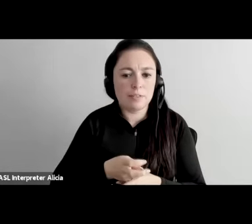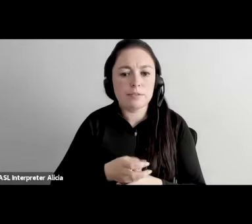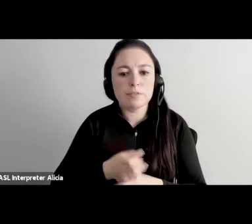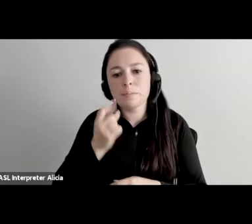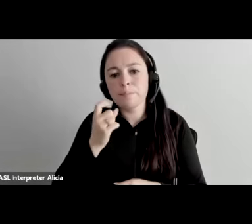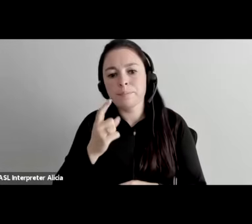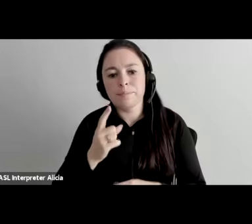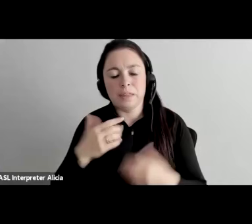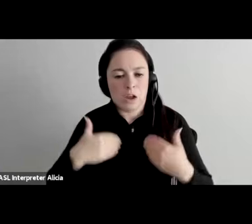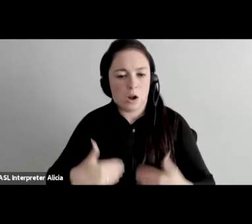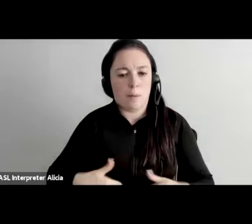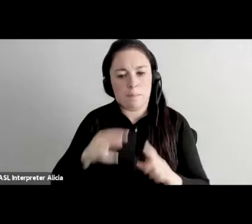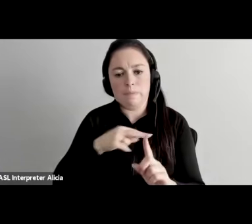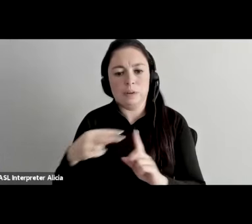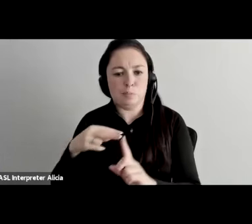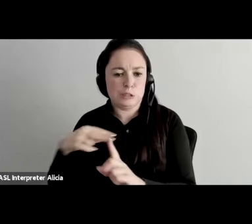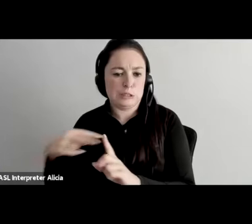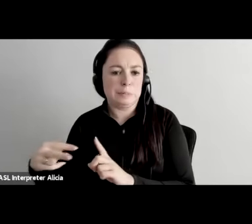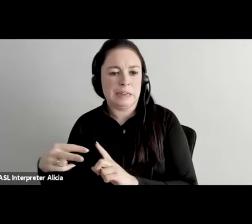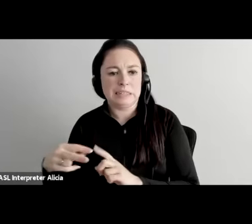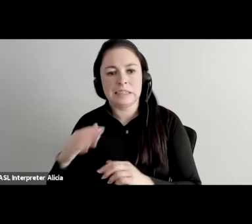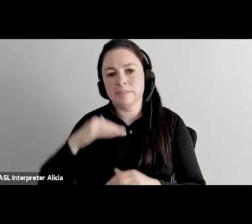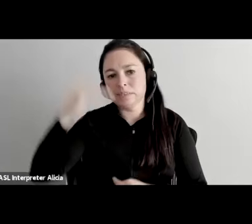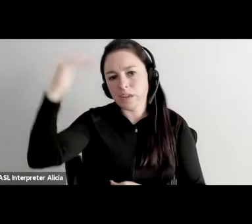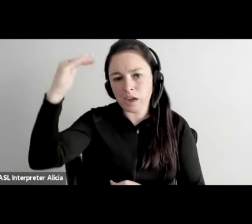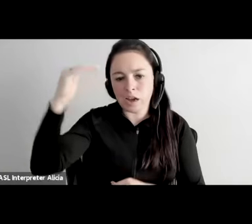Person with dwarfism is fine. Midget is not.